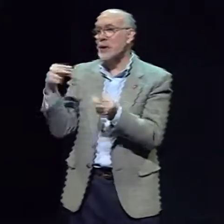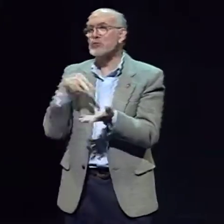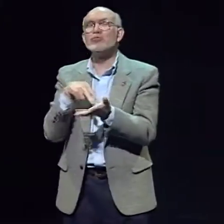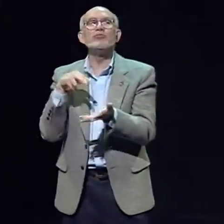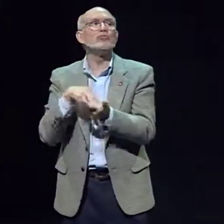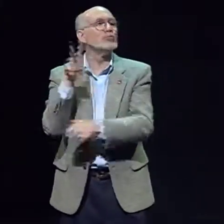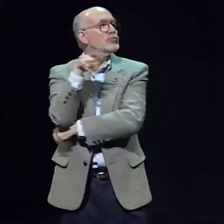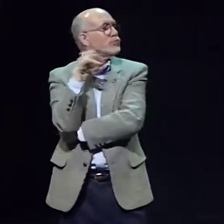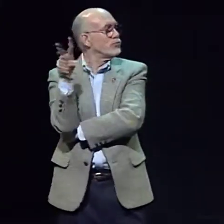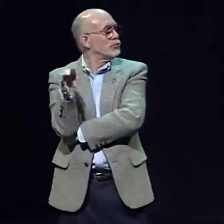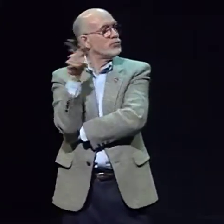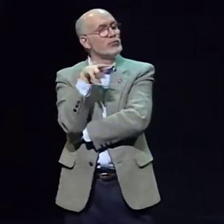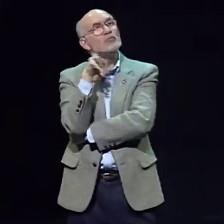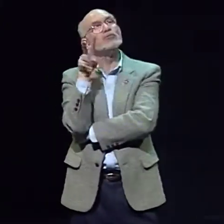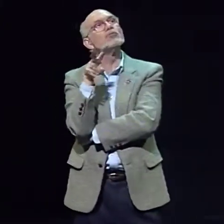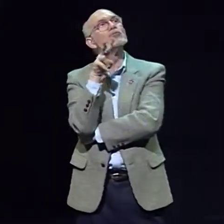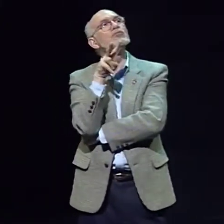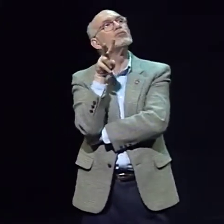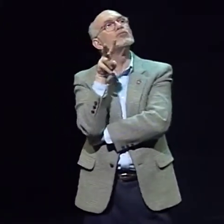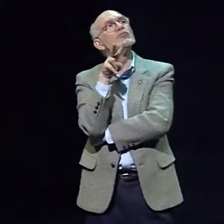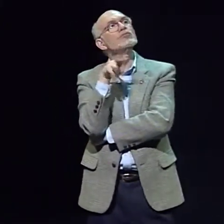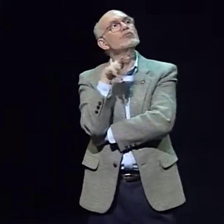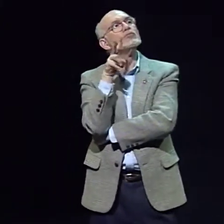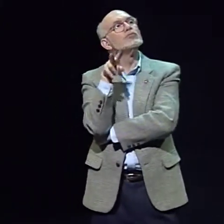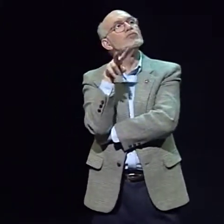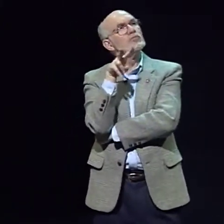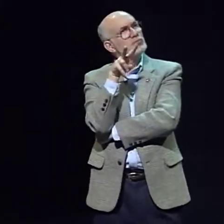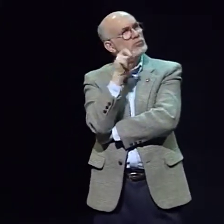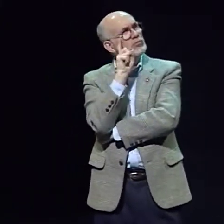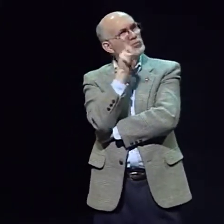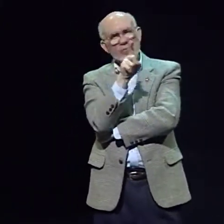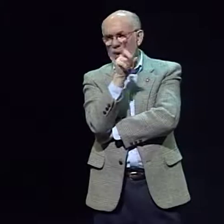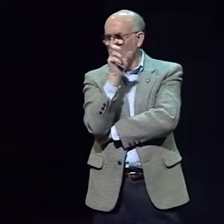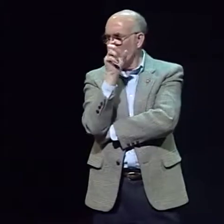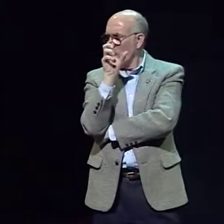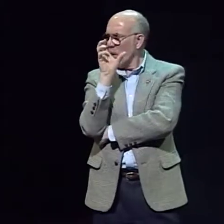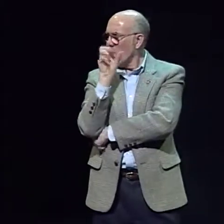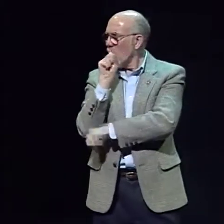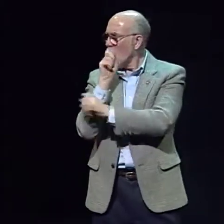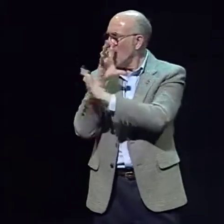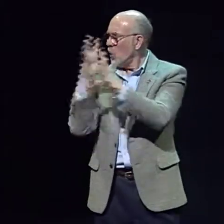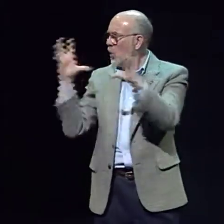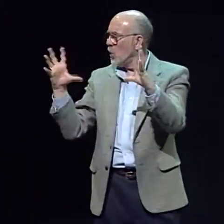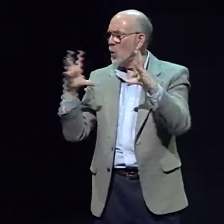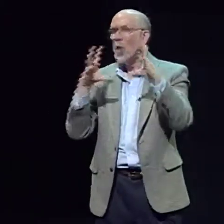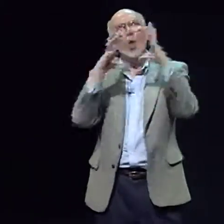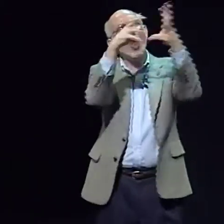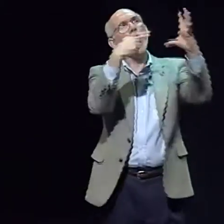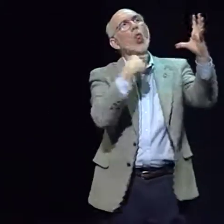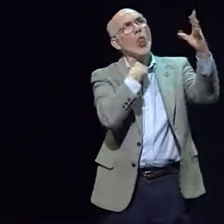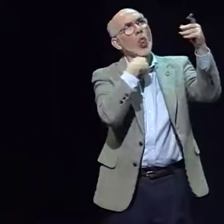AND AS I WAS LEAVING AFTER EATING, I WAS LOOKING UP AT THE CEILING, AND I NOTICE THERE WAS